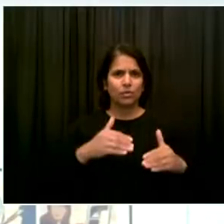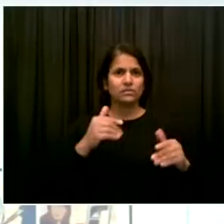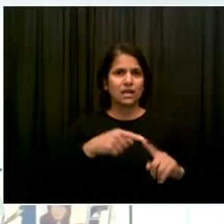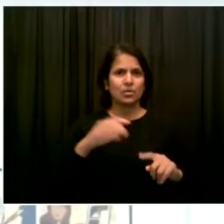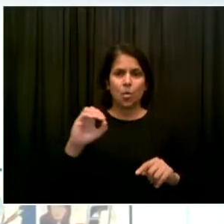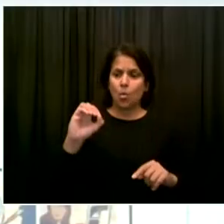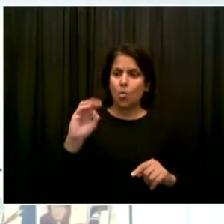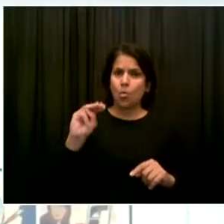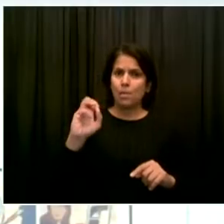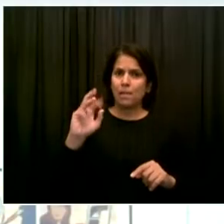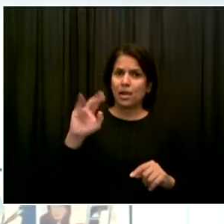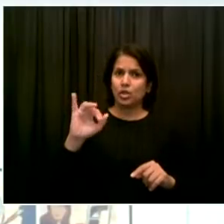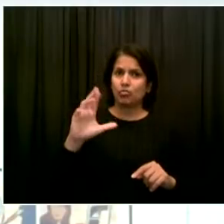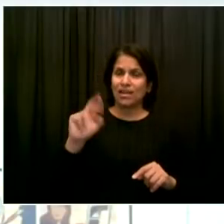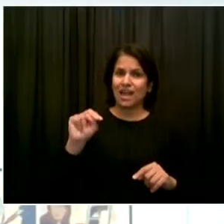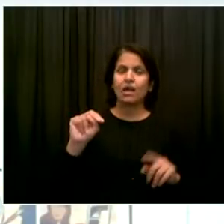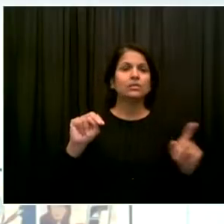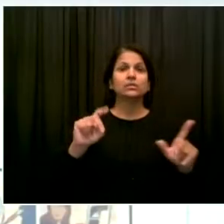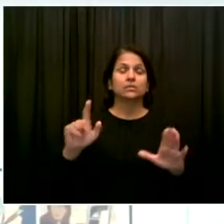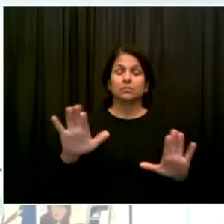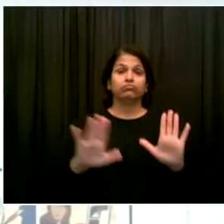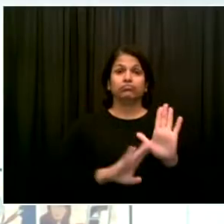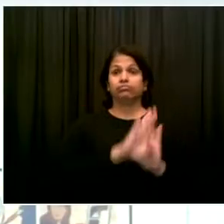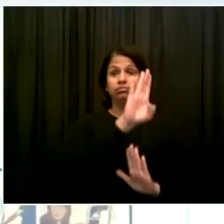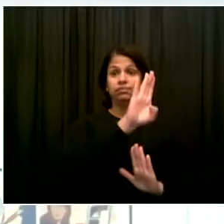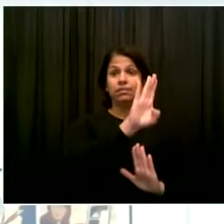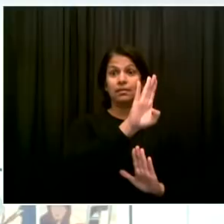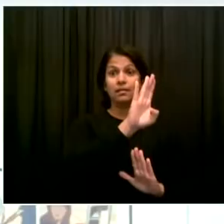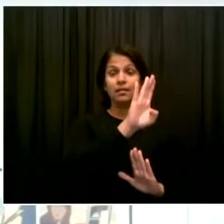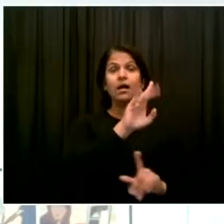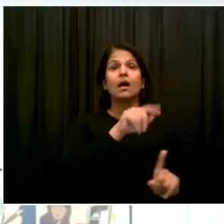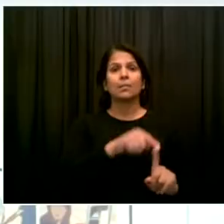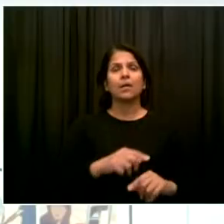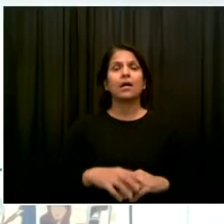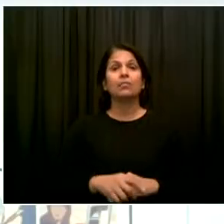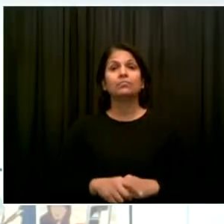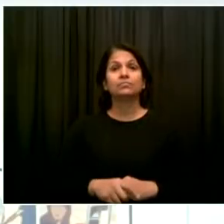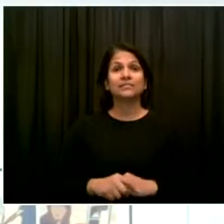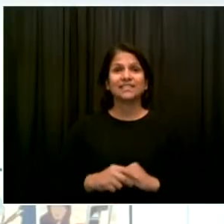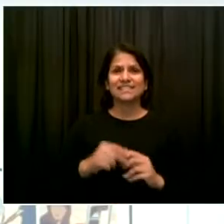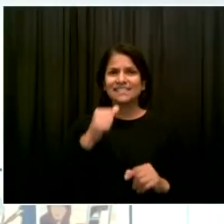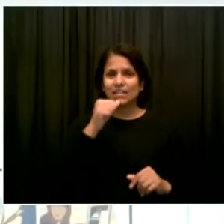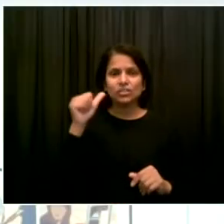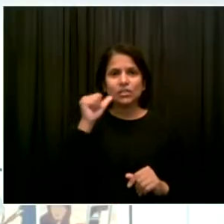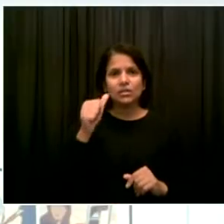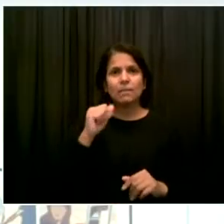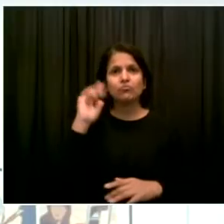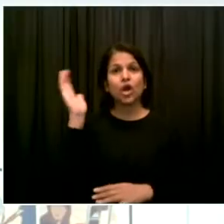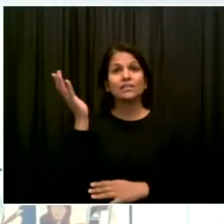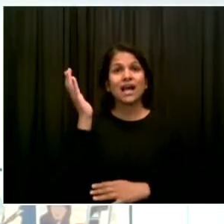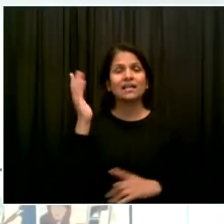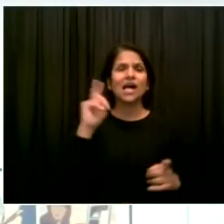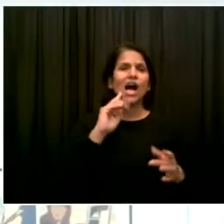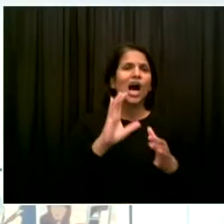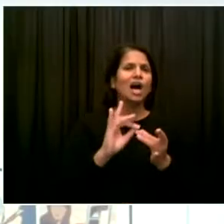ADDITIONAL POINTS. FOCUS ON OMICRON, THAT IS THE THREAT